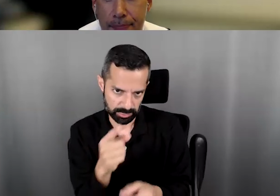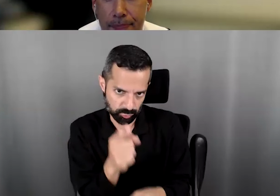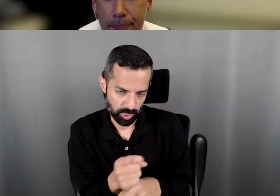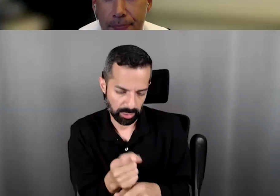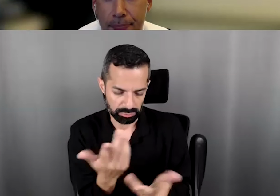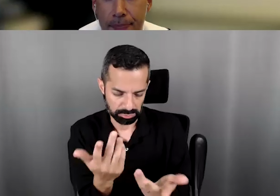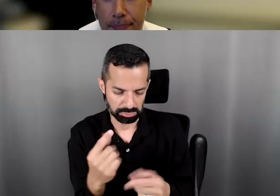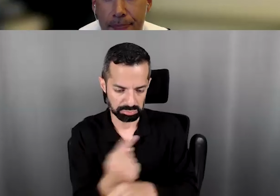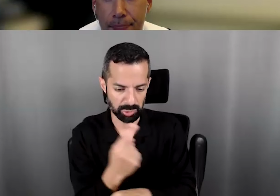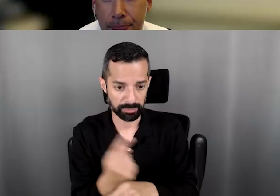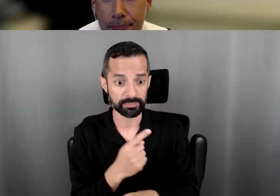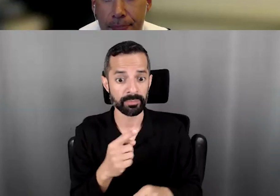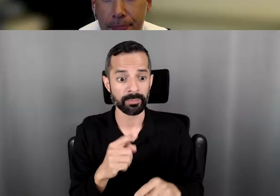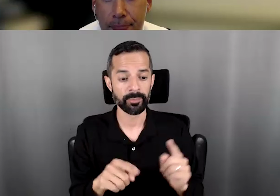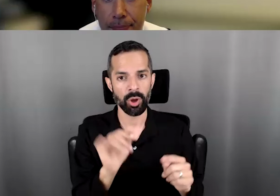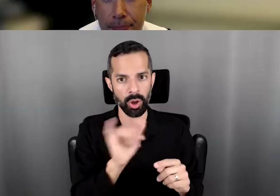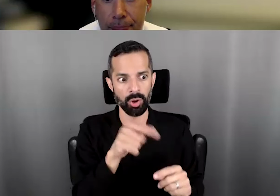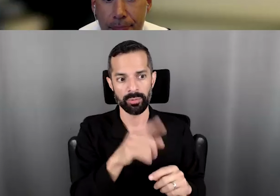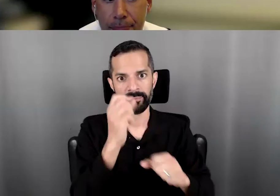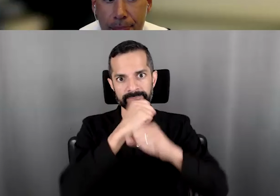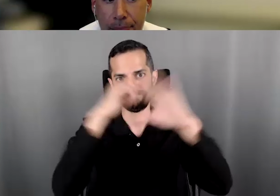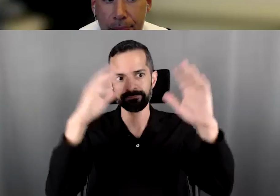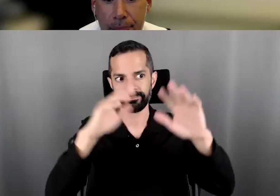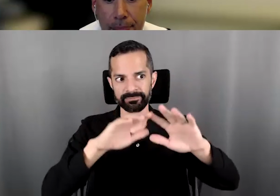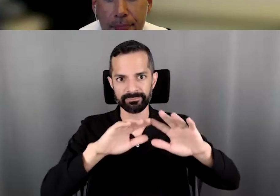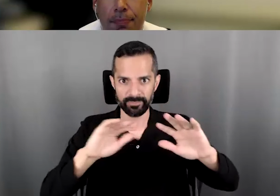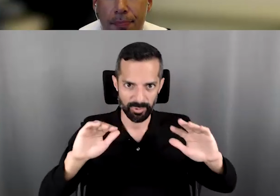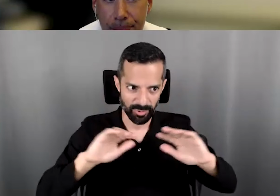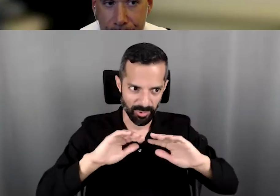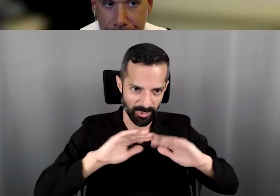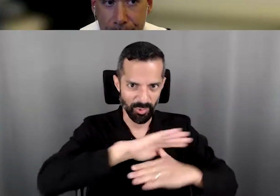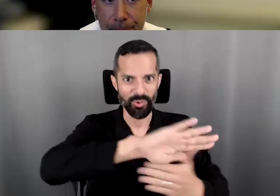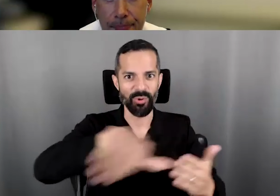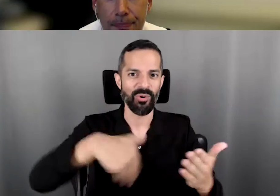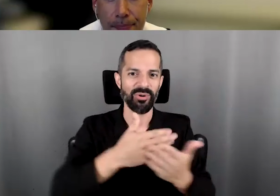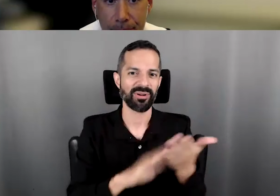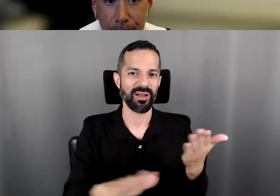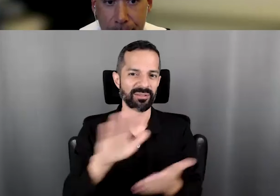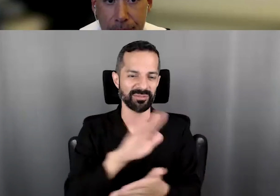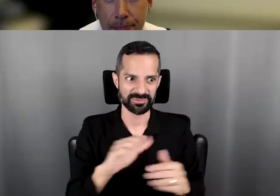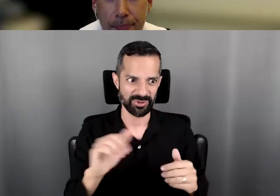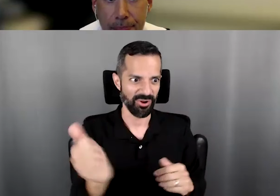But, you know, at the end of the day, every area has needs and that we have to prioritize accordingly.